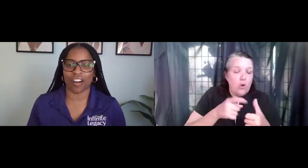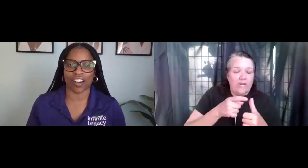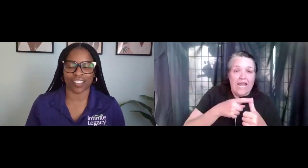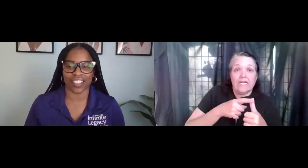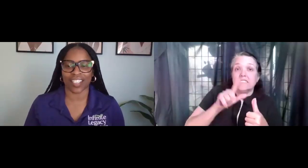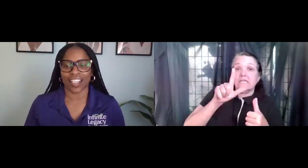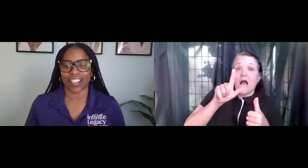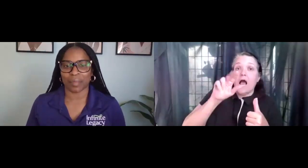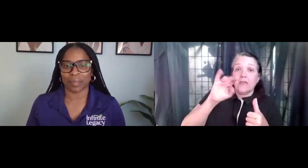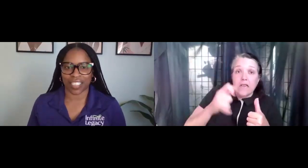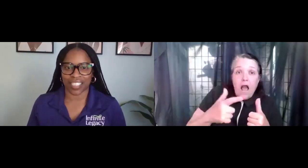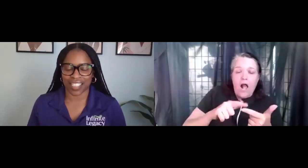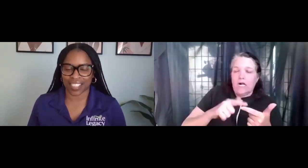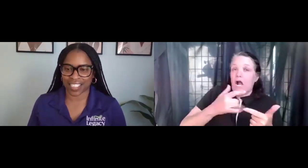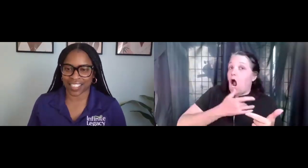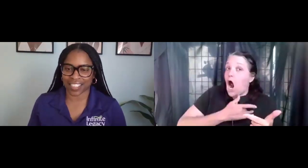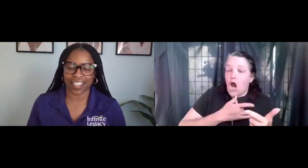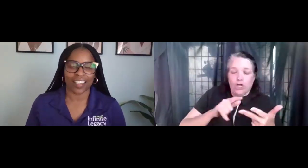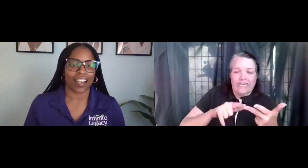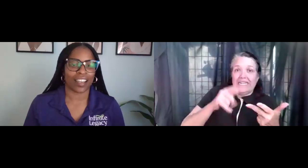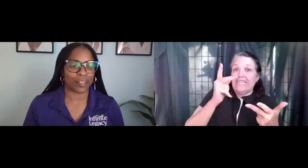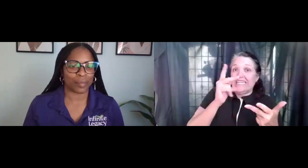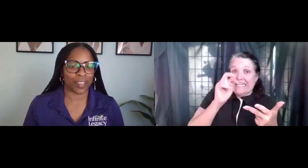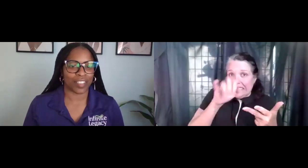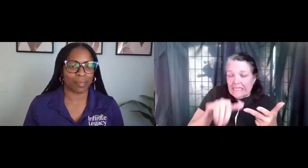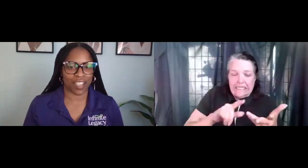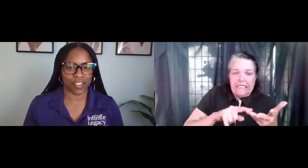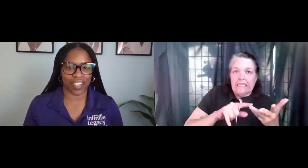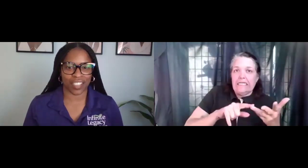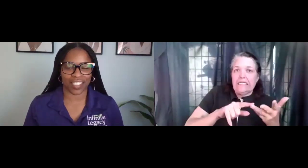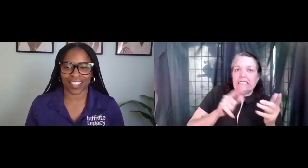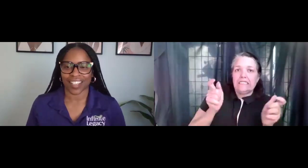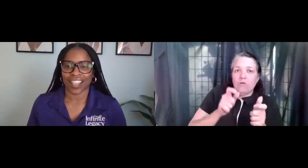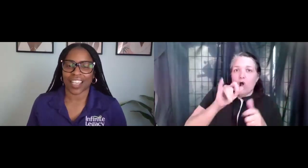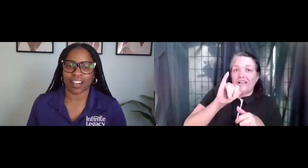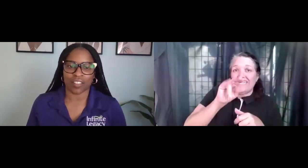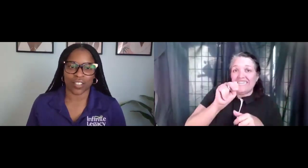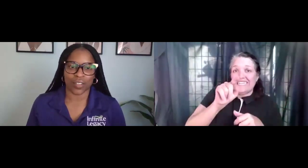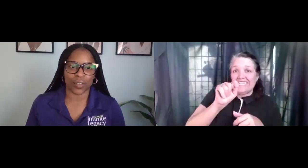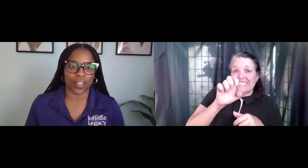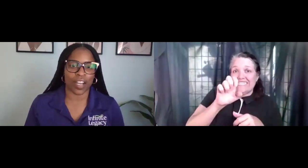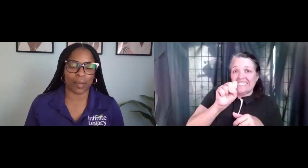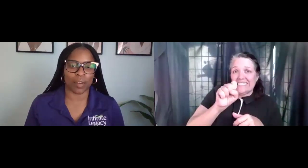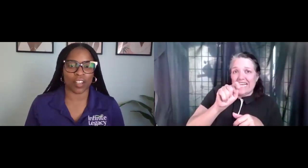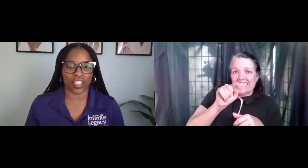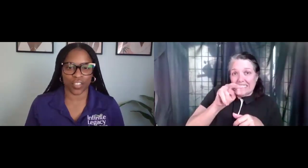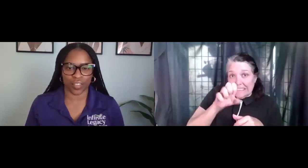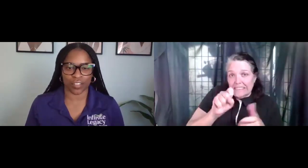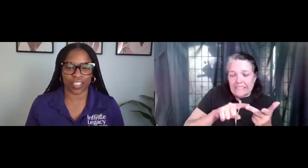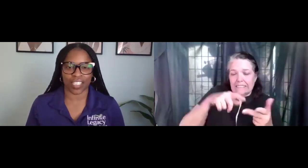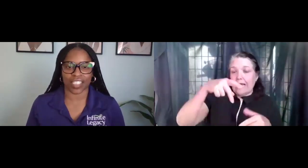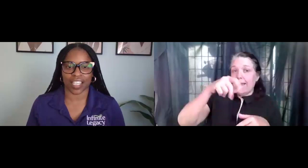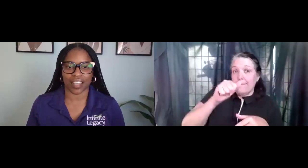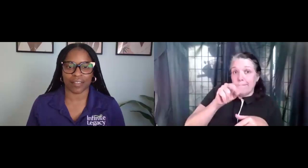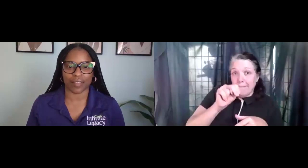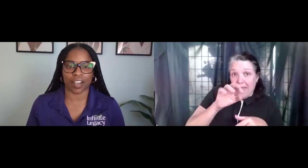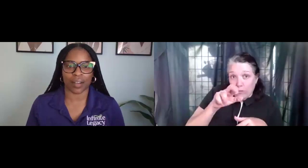heart, small intestines. Pancreas. And also our tissue donors can save,